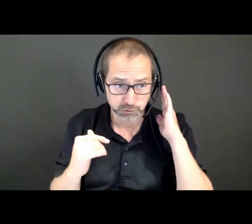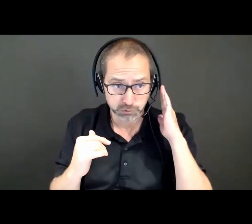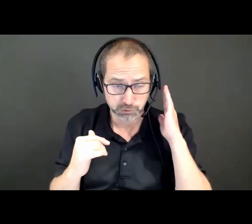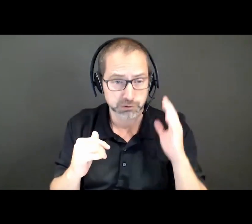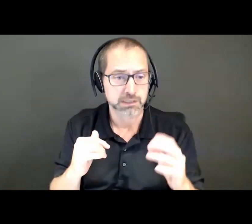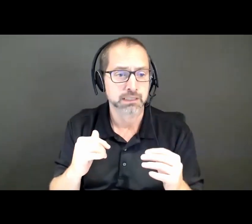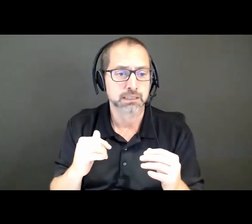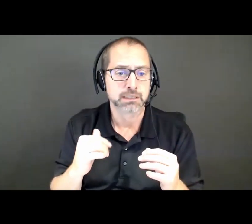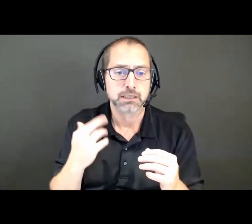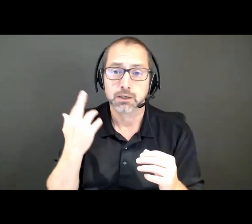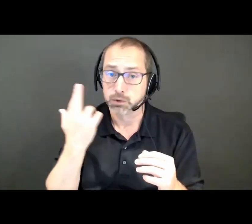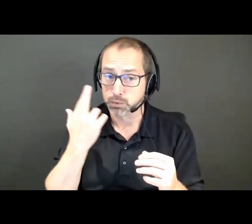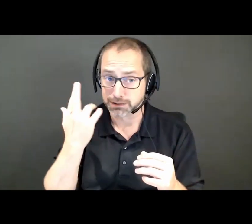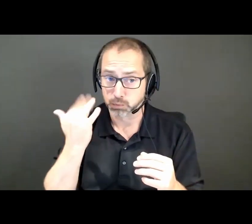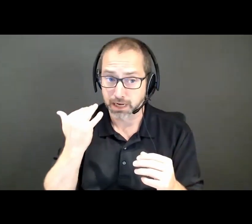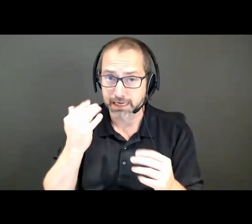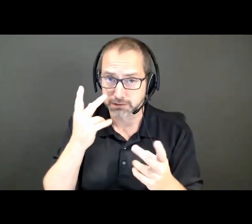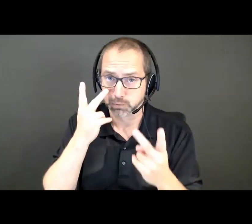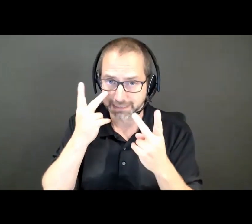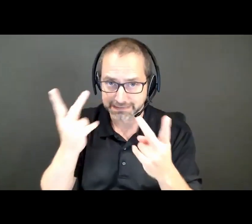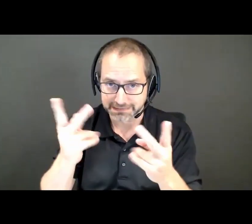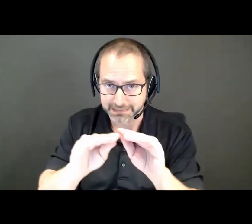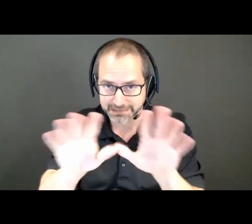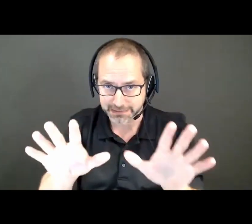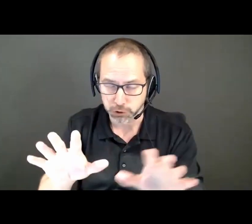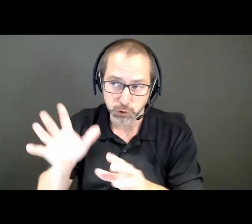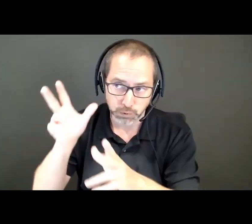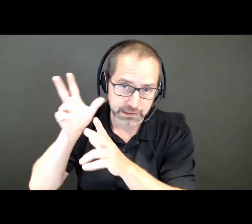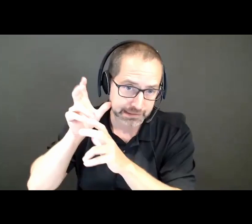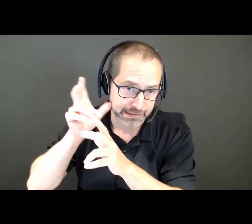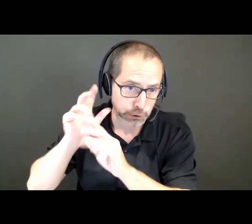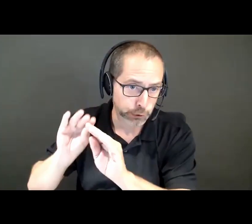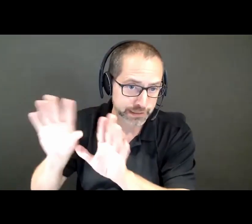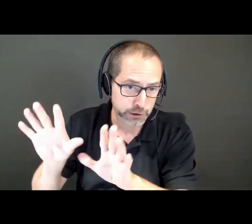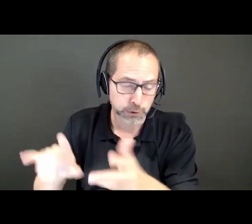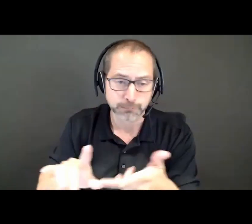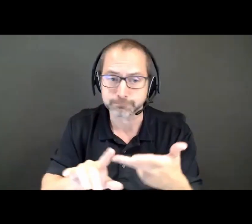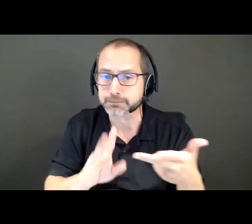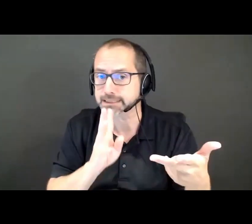is so we can see clearly, we can hear clearly, we can speak clearly, and speak in a good way.